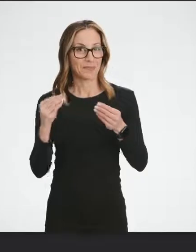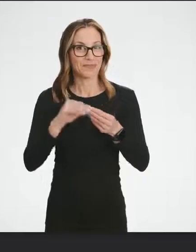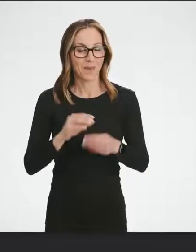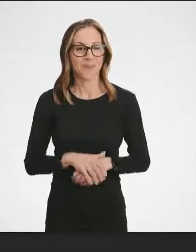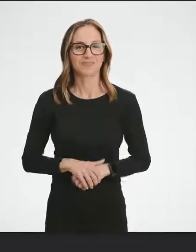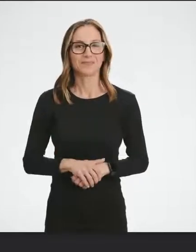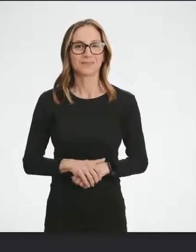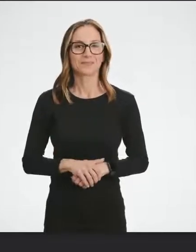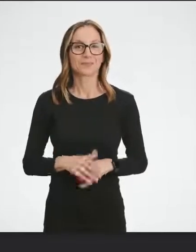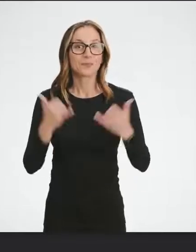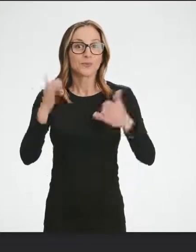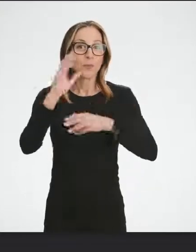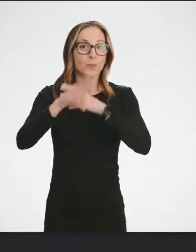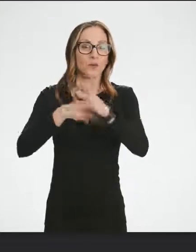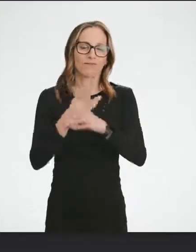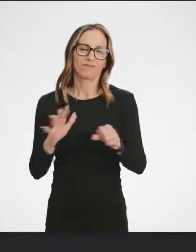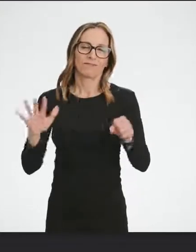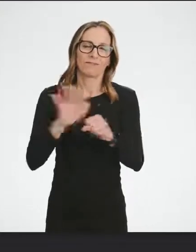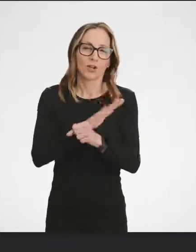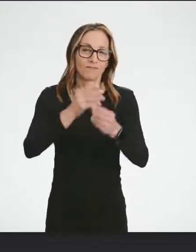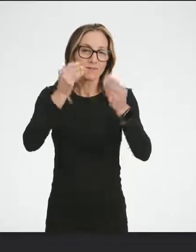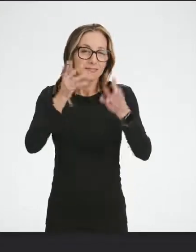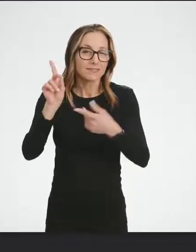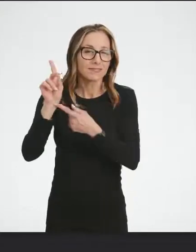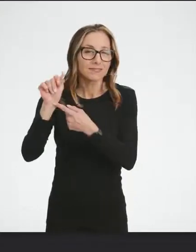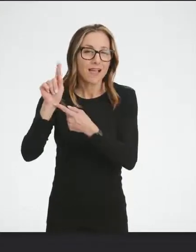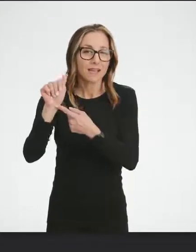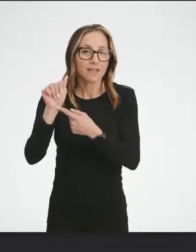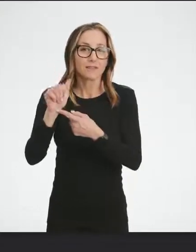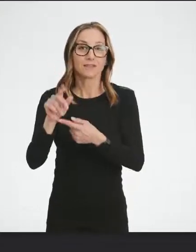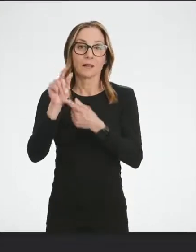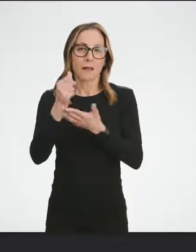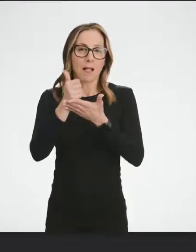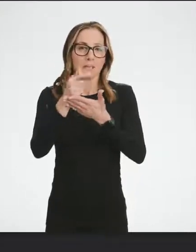Data to help understand, make decisions, and see new perspectives.